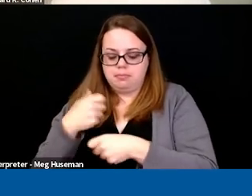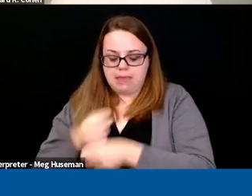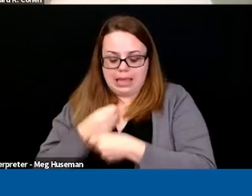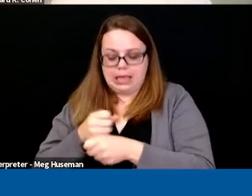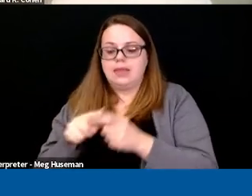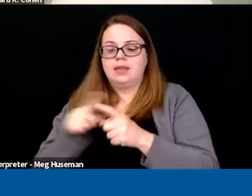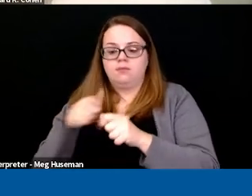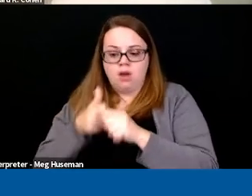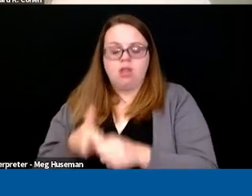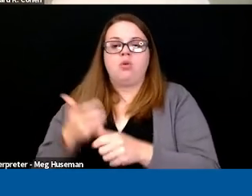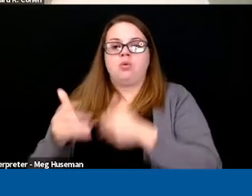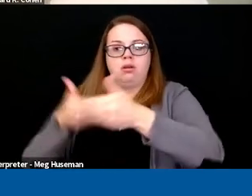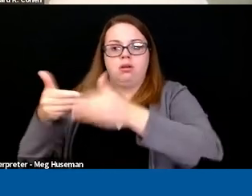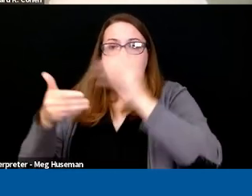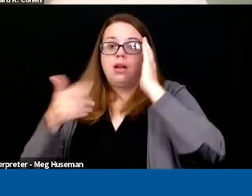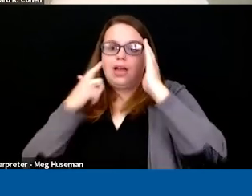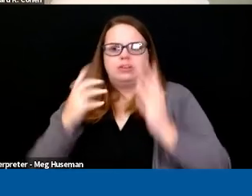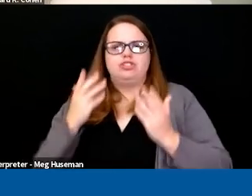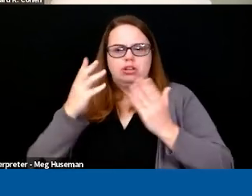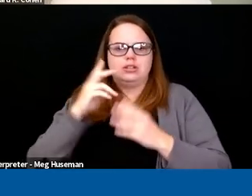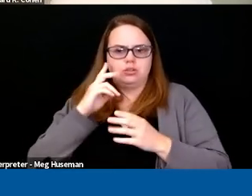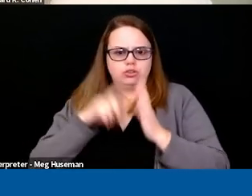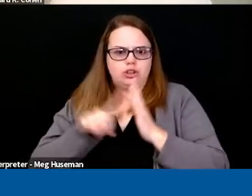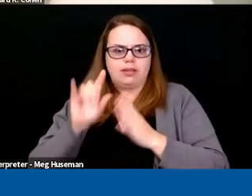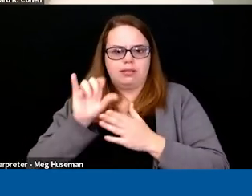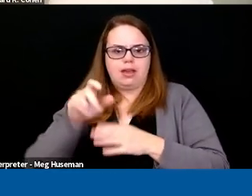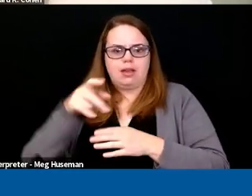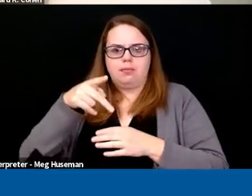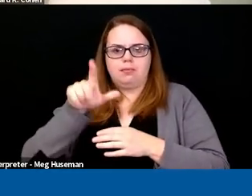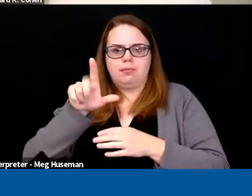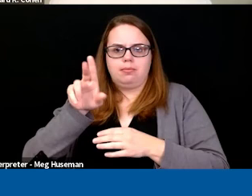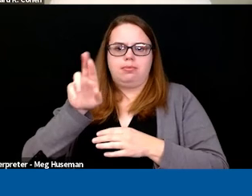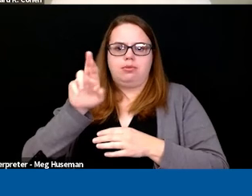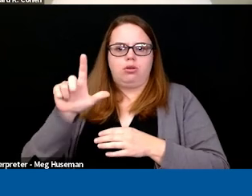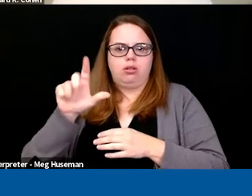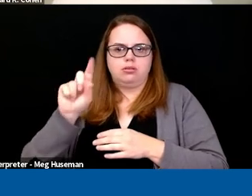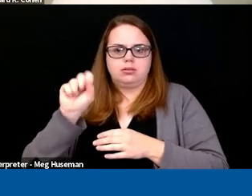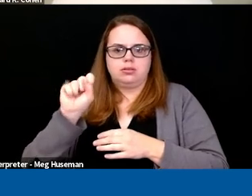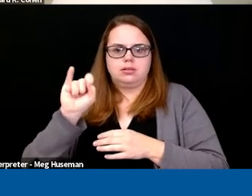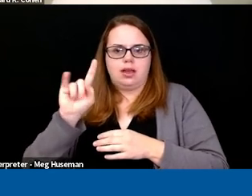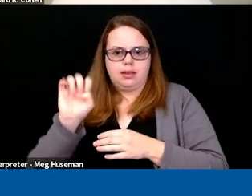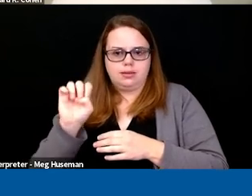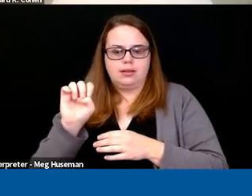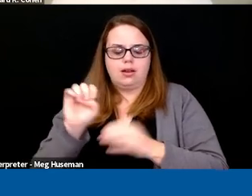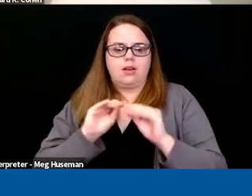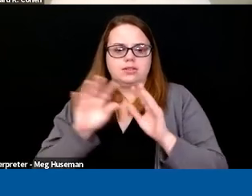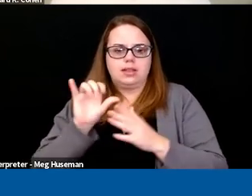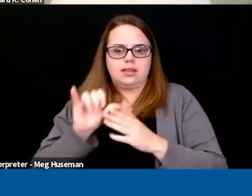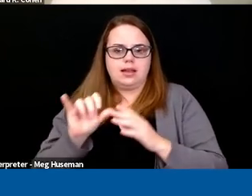So, I would suggest you check that on the Pluralsight. Pluralsight, obviously, it's a commercial learning platform.